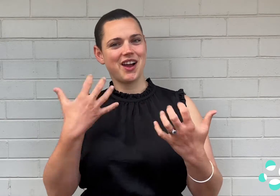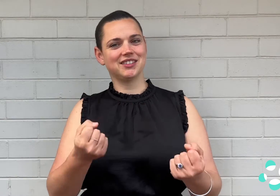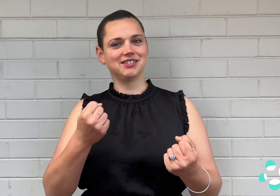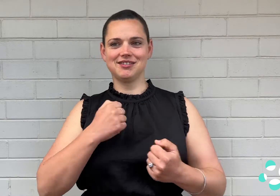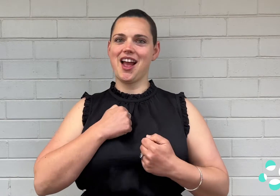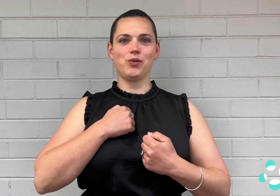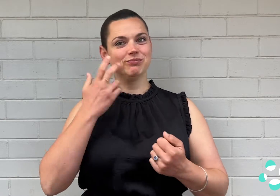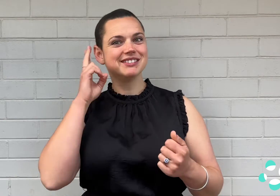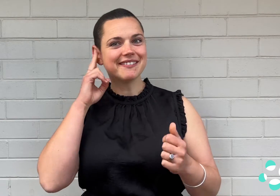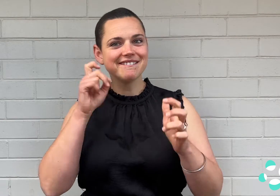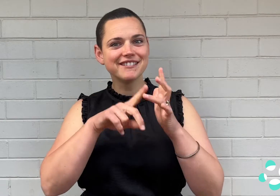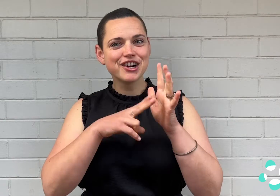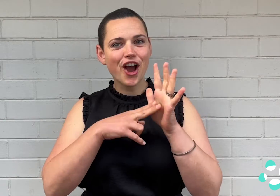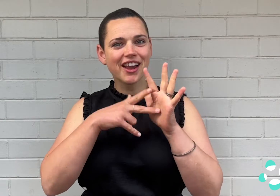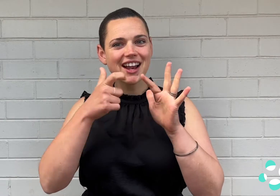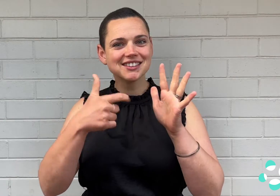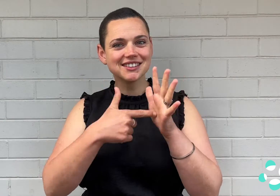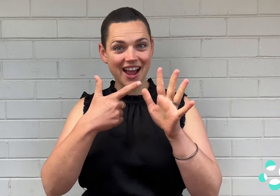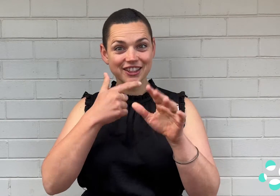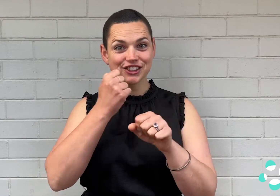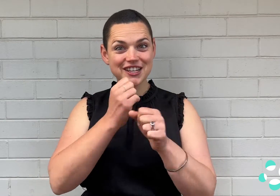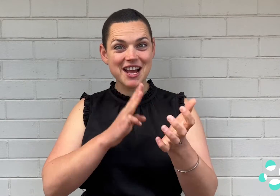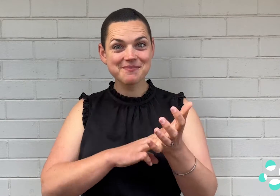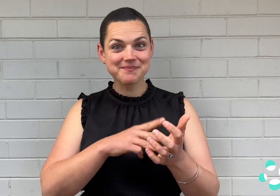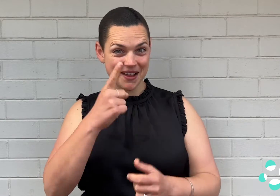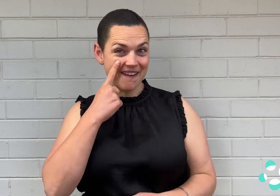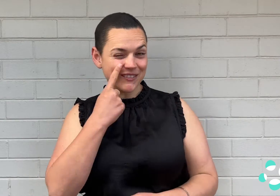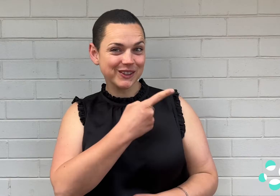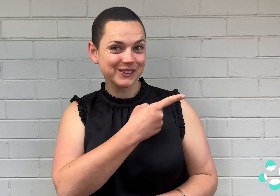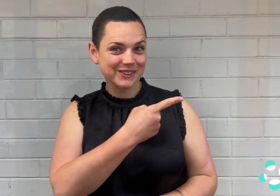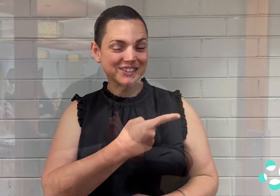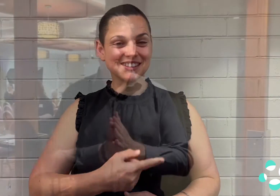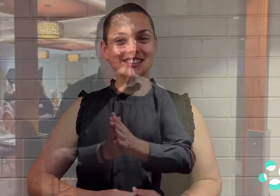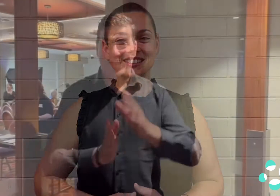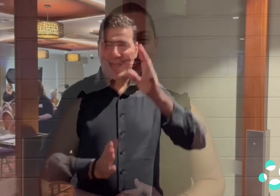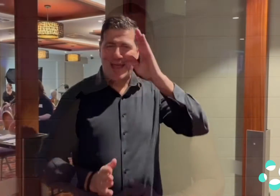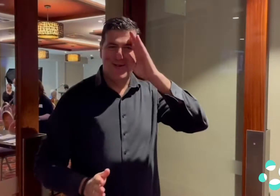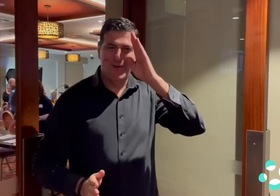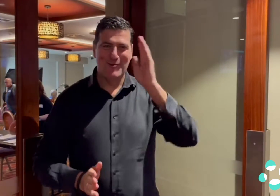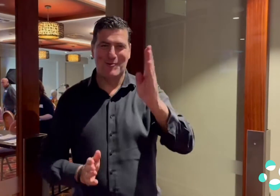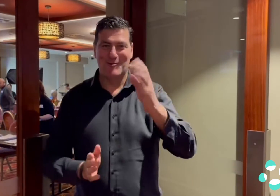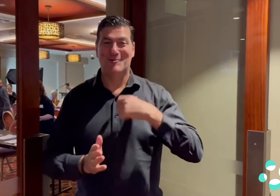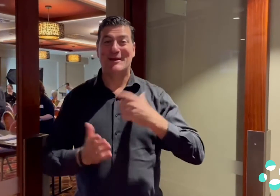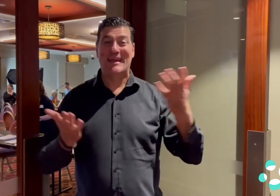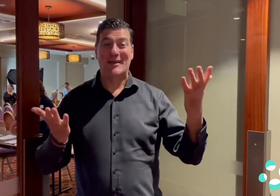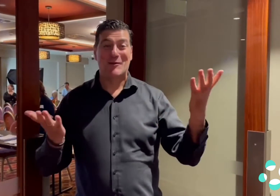where we had our Deaf Connect AGM. Hello.